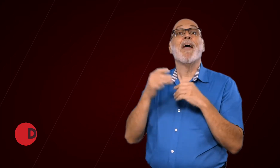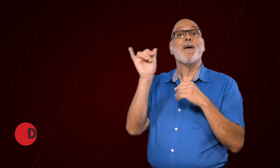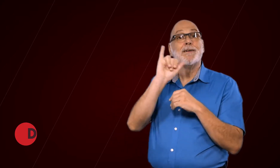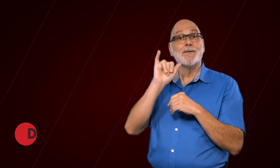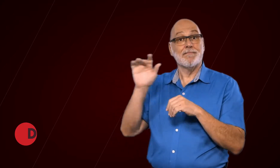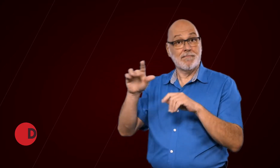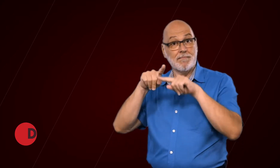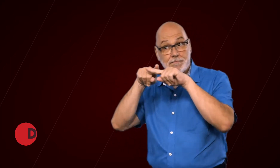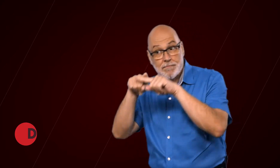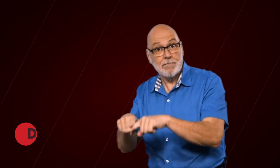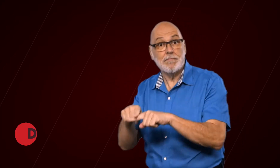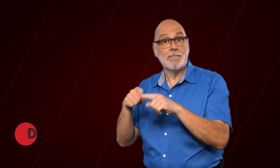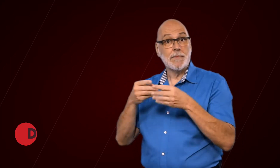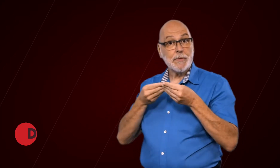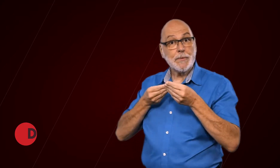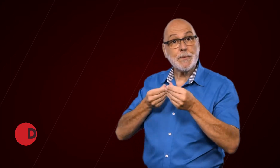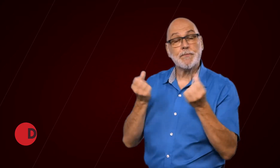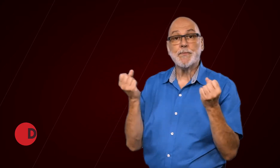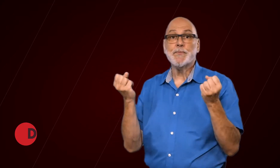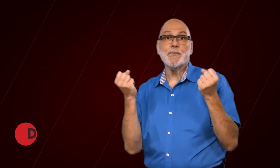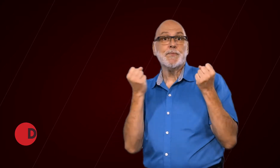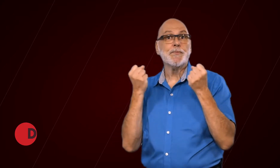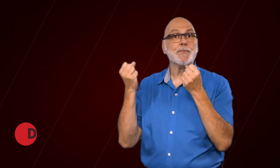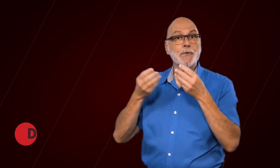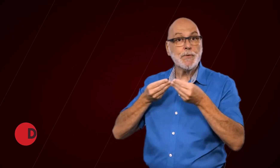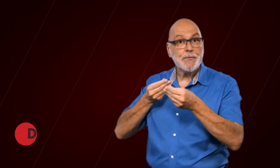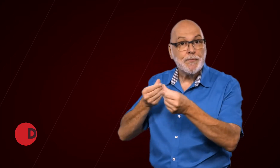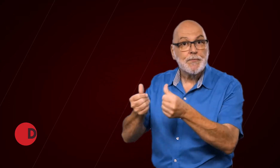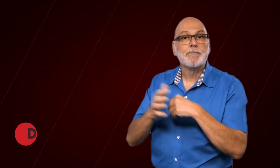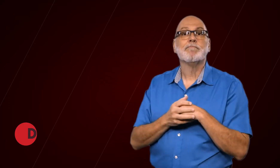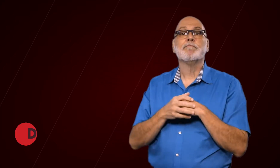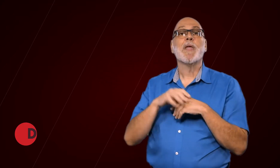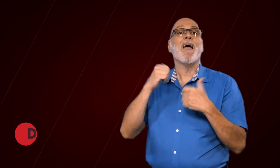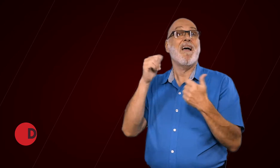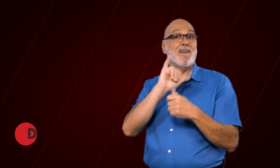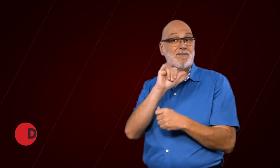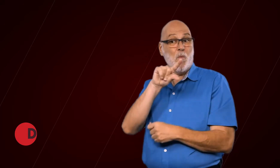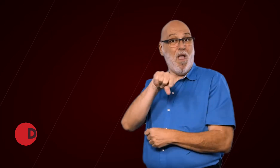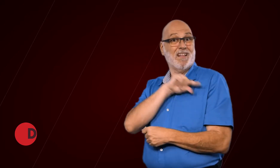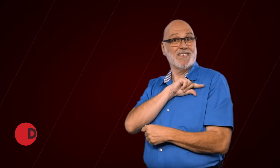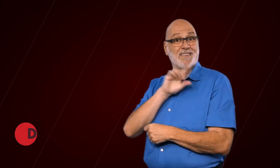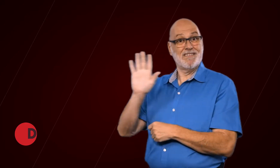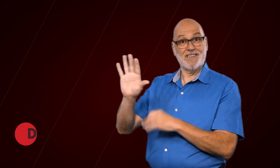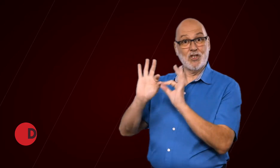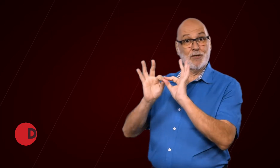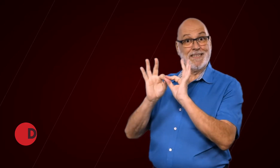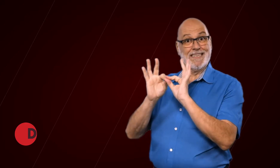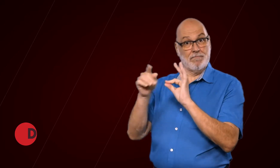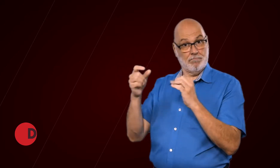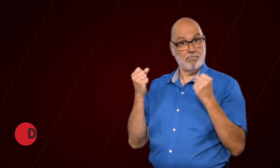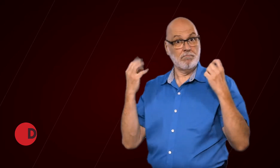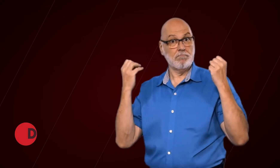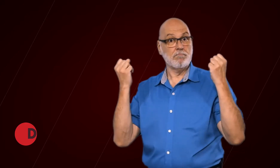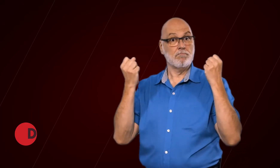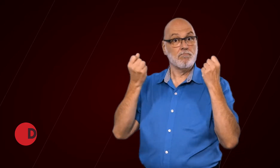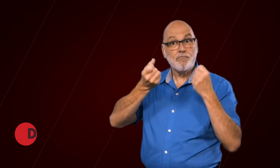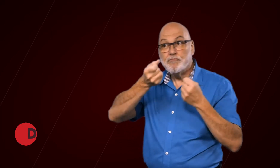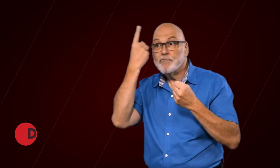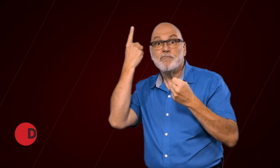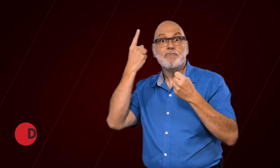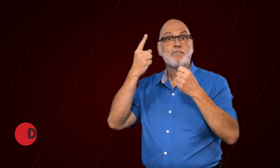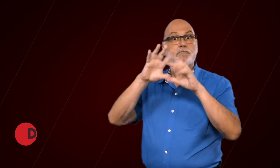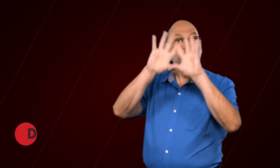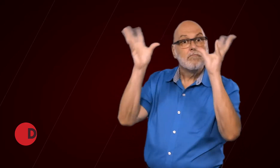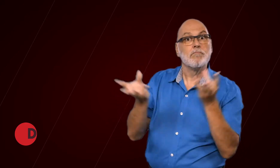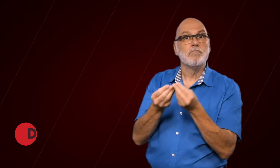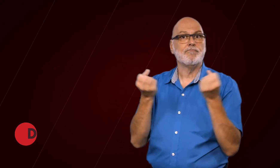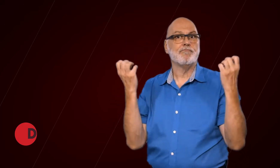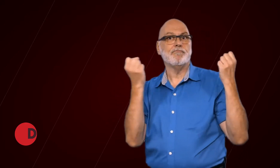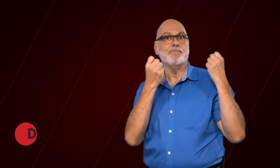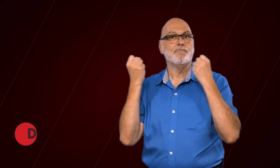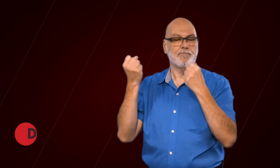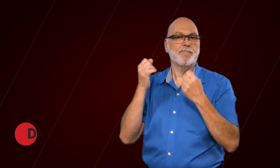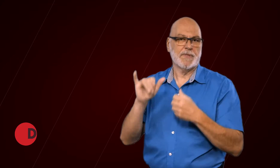subsequently leading to effective and sustainable quality interpreting services, for all users.